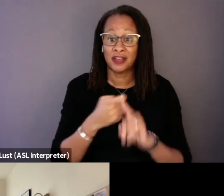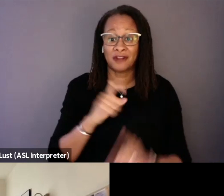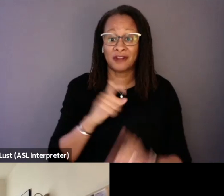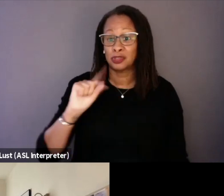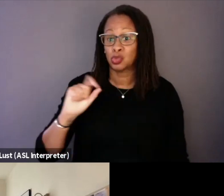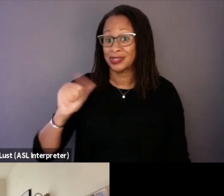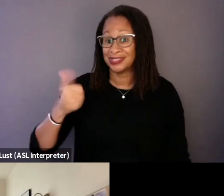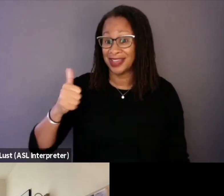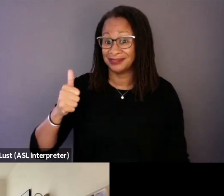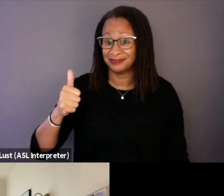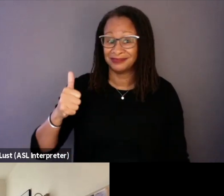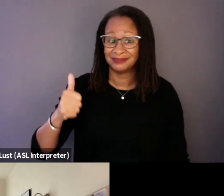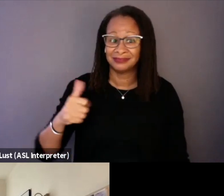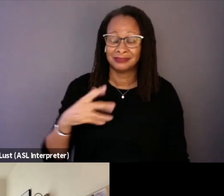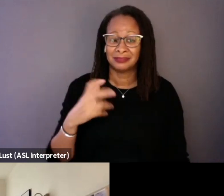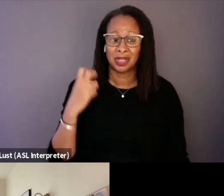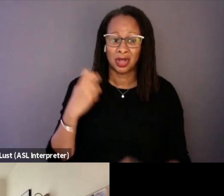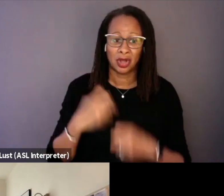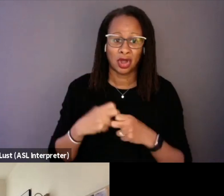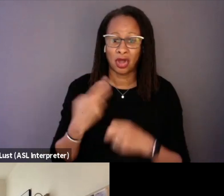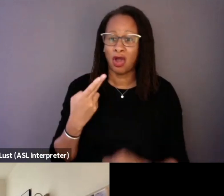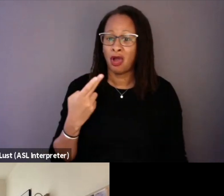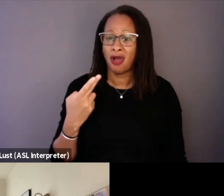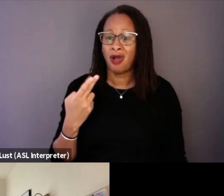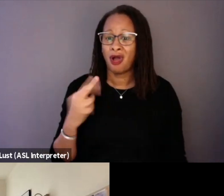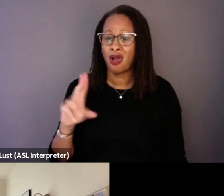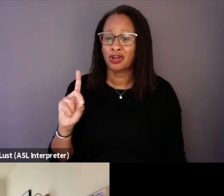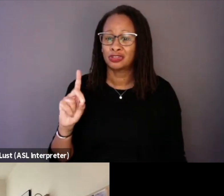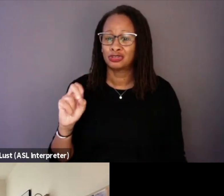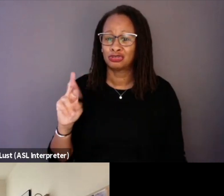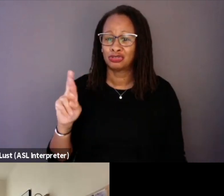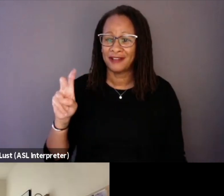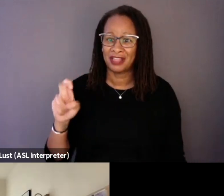and even the hard drives are so old. And they're like these huge hard drive.